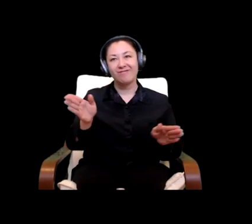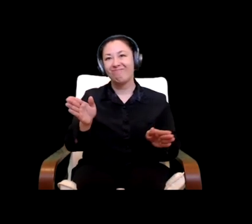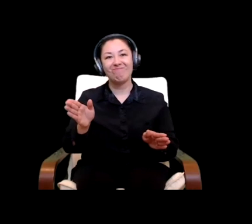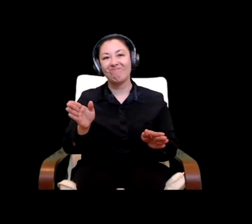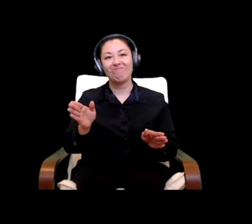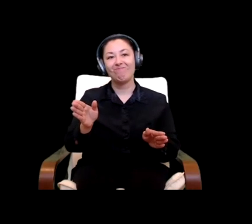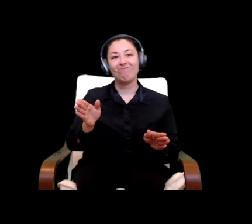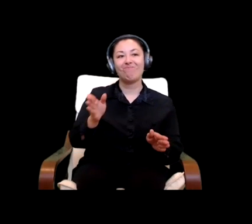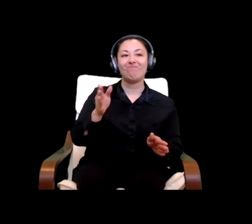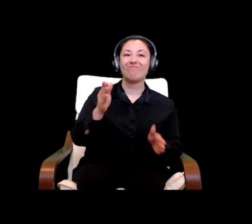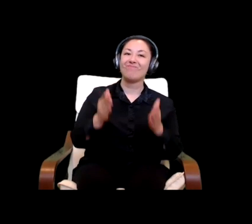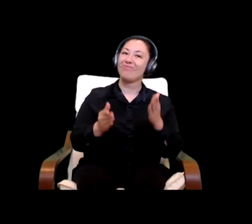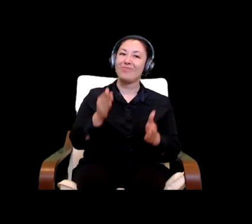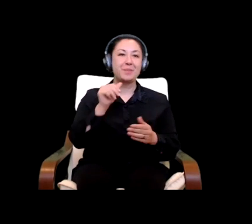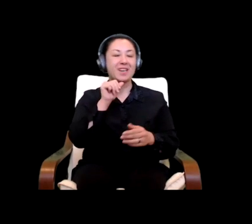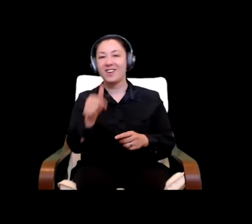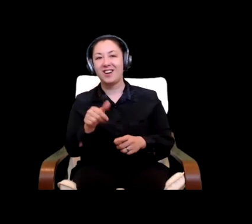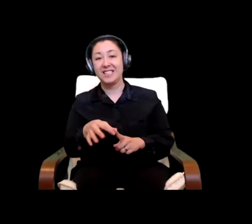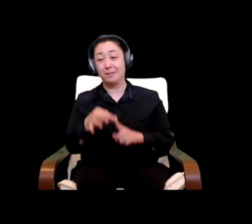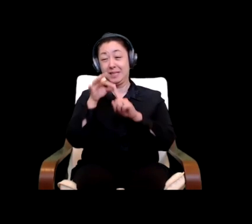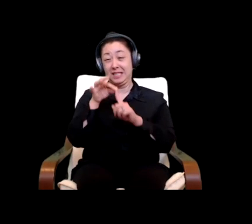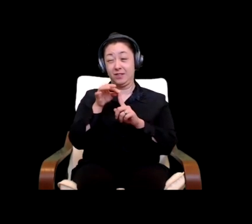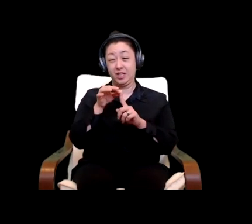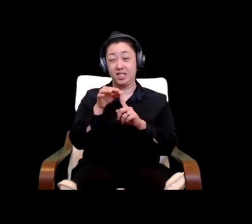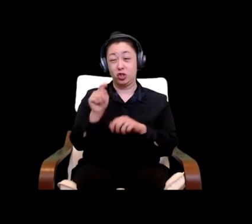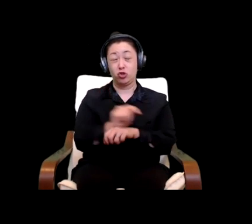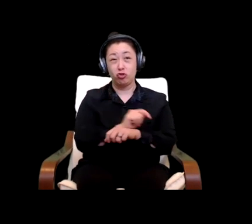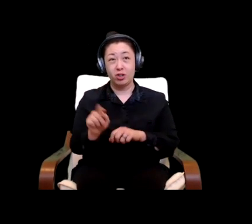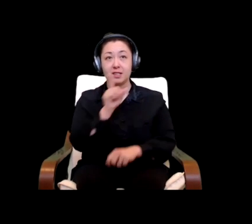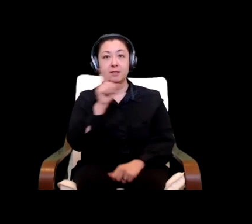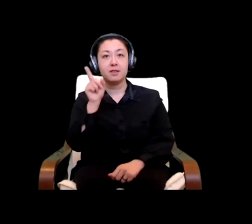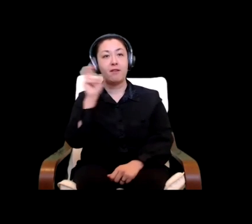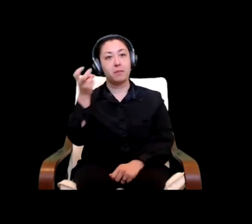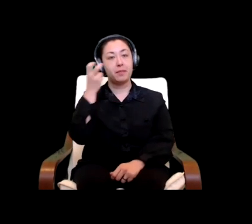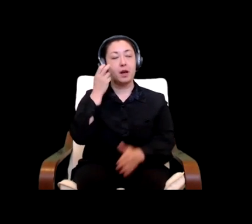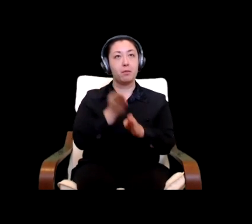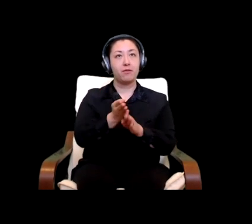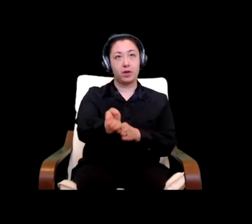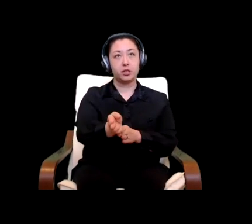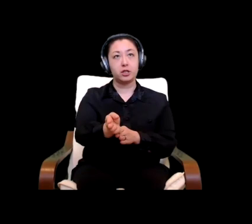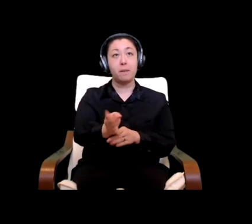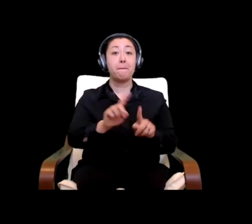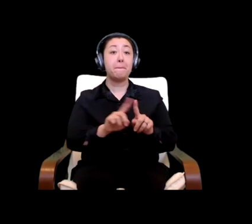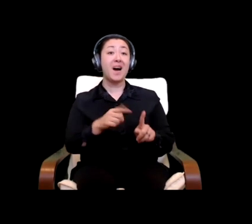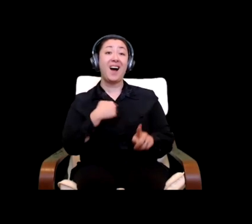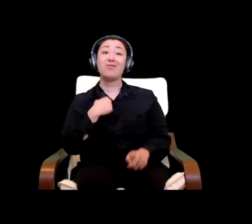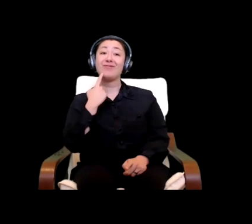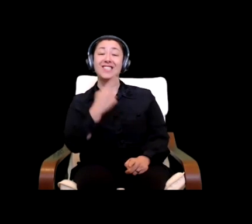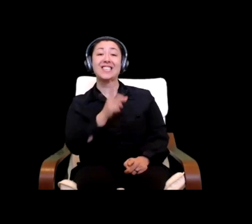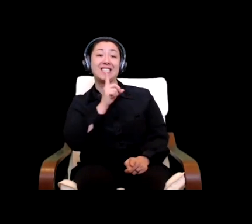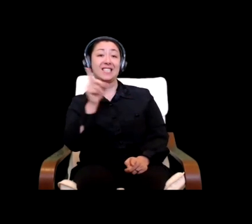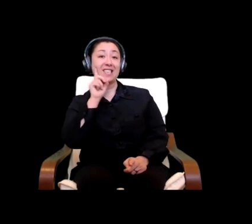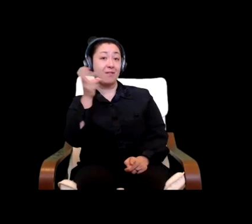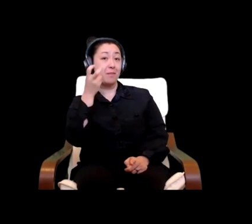trained Deafblind professionals. I would say the Deafblind projects would be my go to for